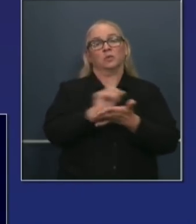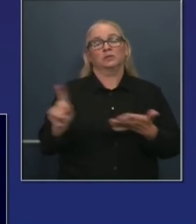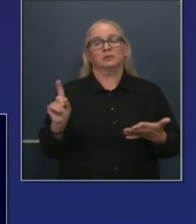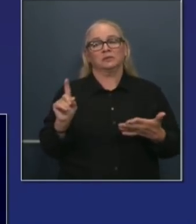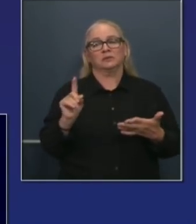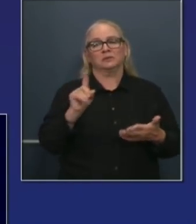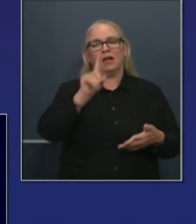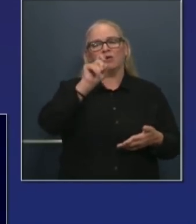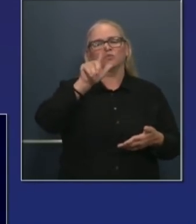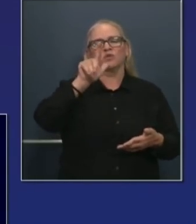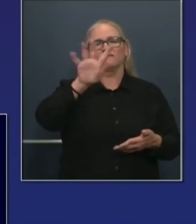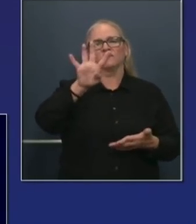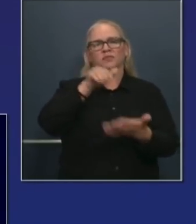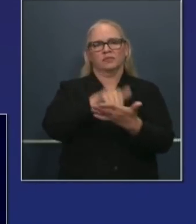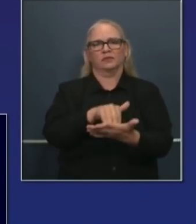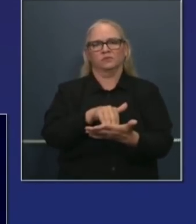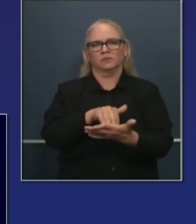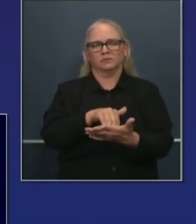THE AVERAGE NUMBER OF TESTS